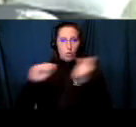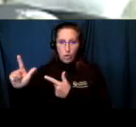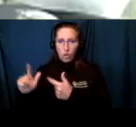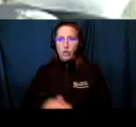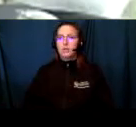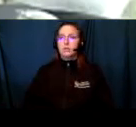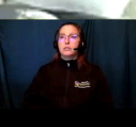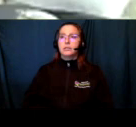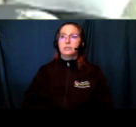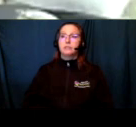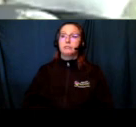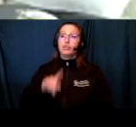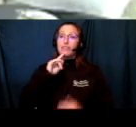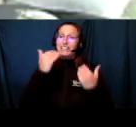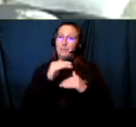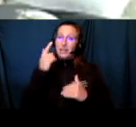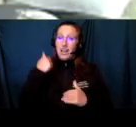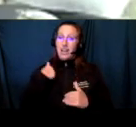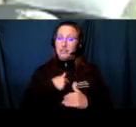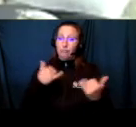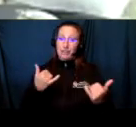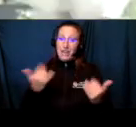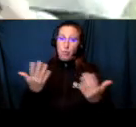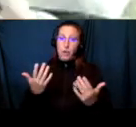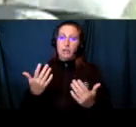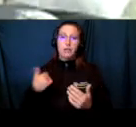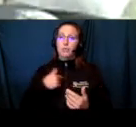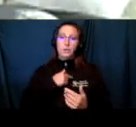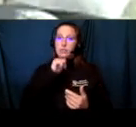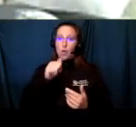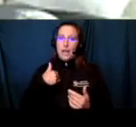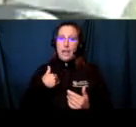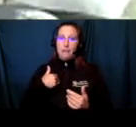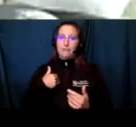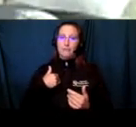what's really limiting us right now is we don't have the platform to put them on so that they're